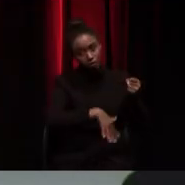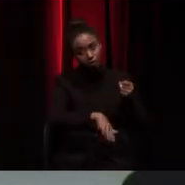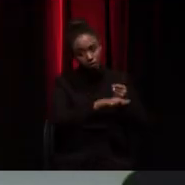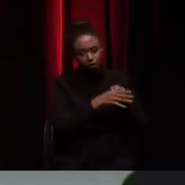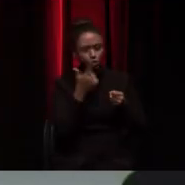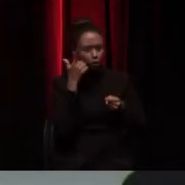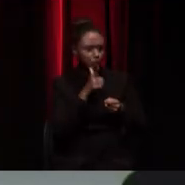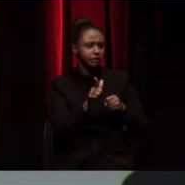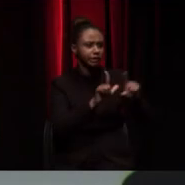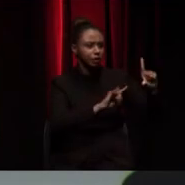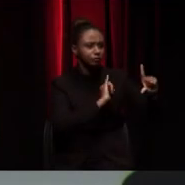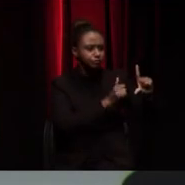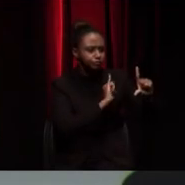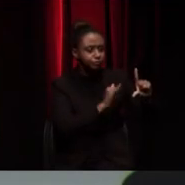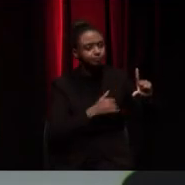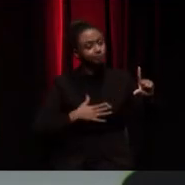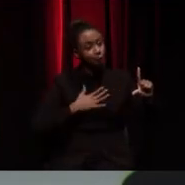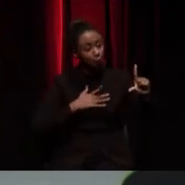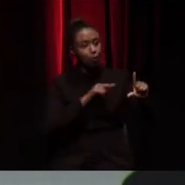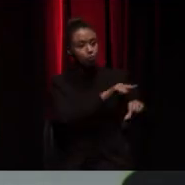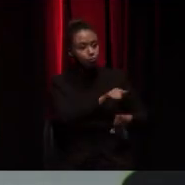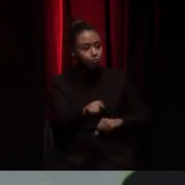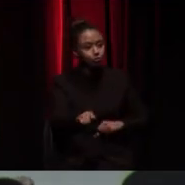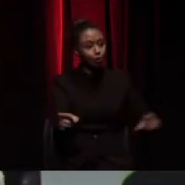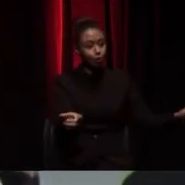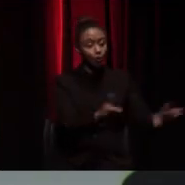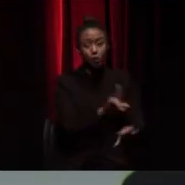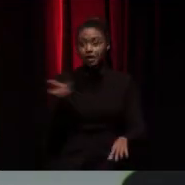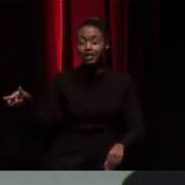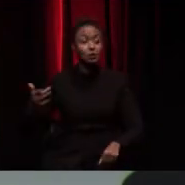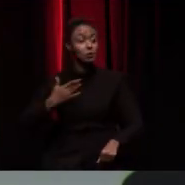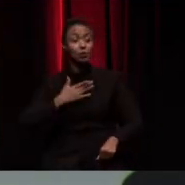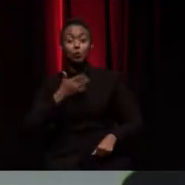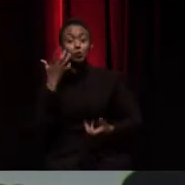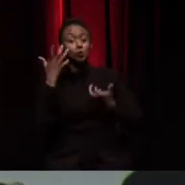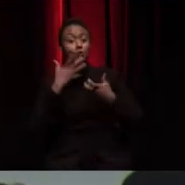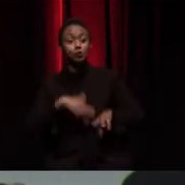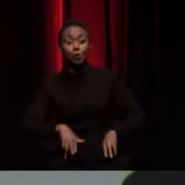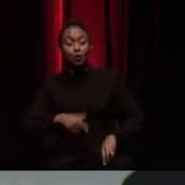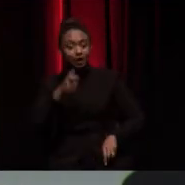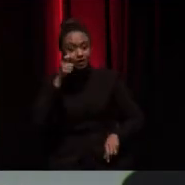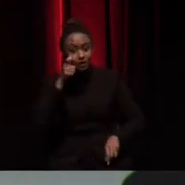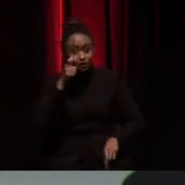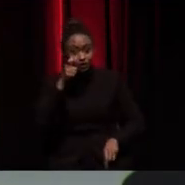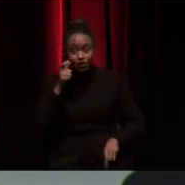and were pleased with the outcome. They didn’t want to watch it. They wanted to watch the documentary